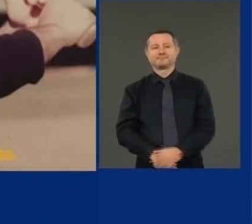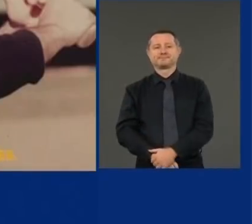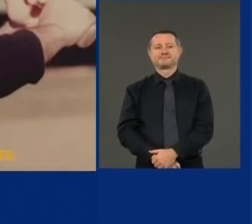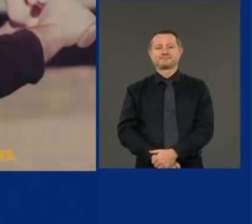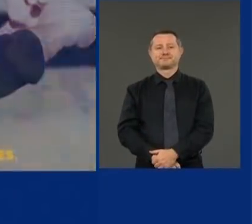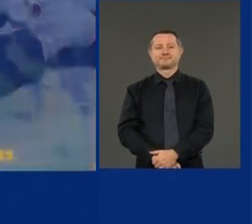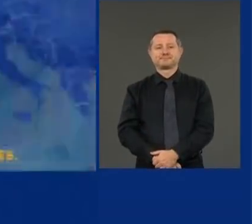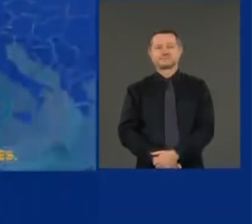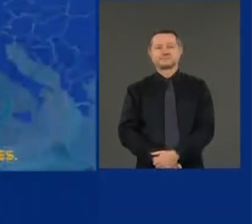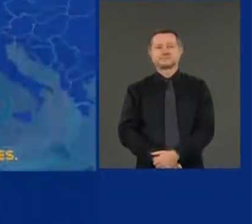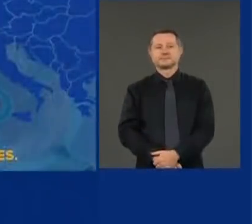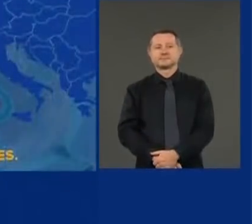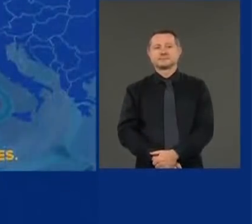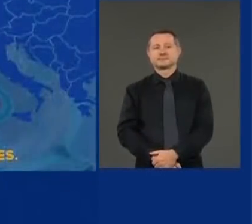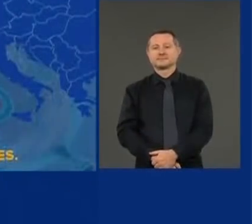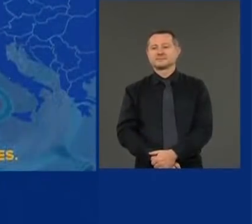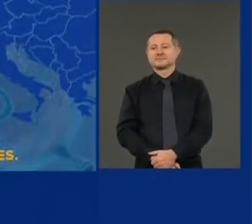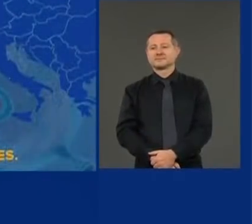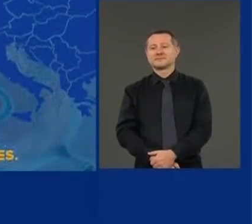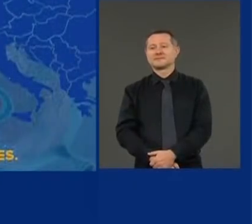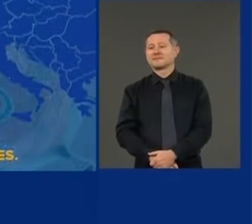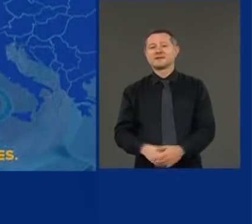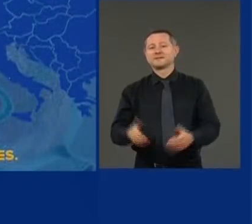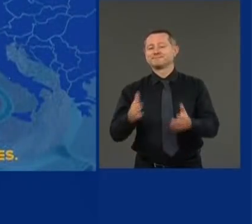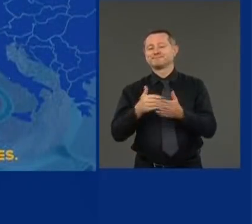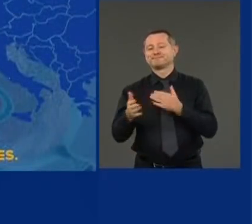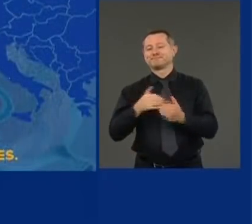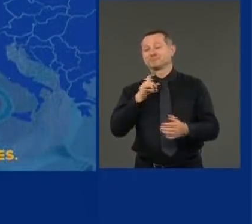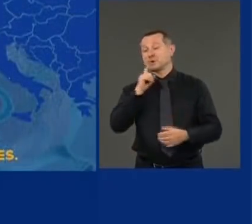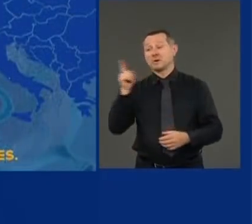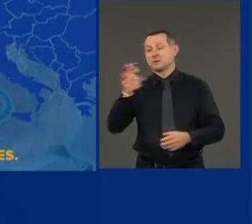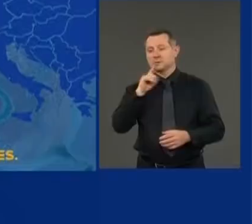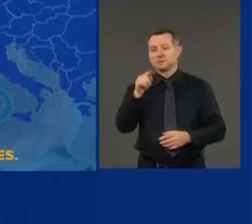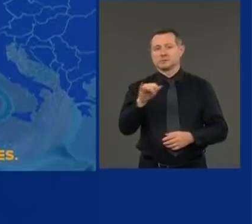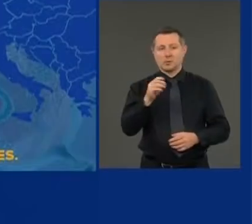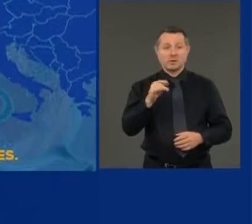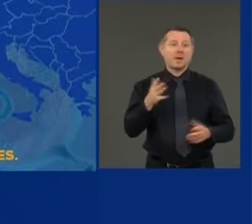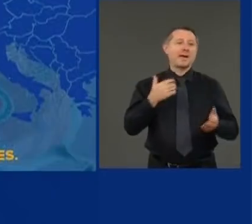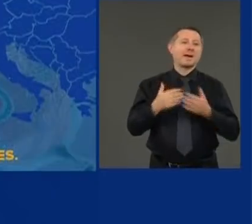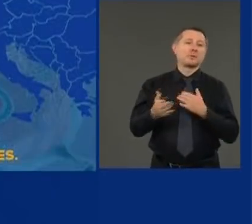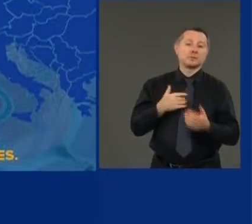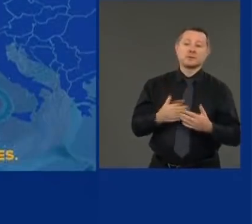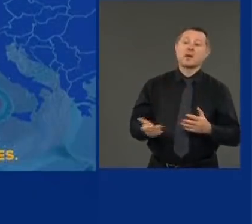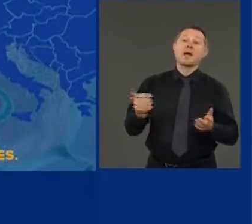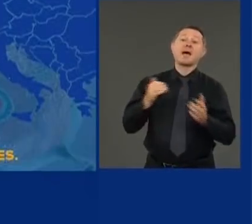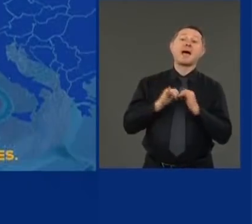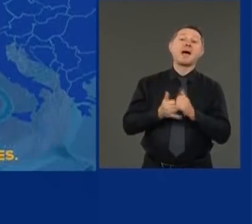YOU ARE A LITTLE SLEEPY. WILL ROGERS DID NOT SAY IT, YOGI BARRA SAID IT.